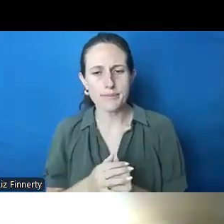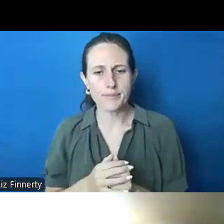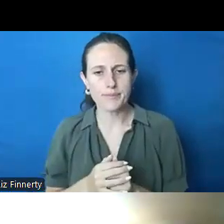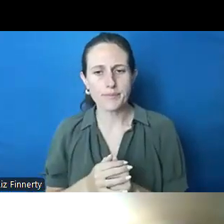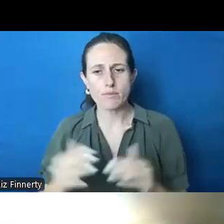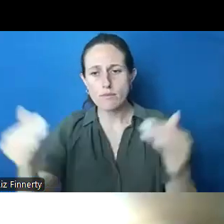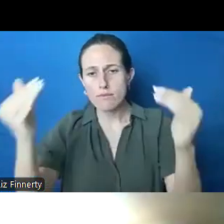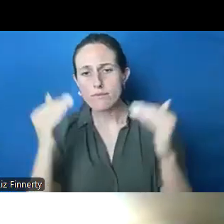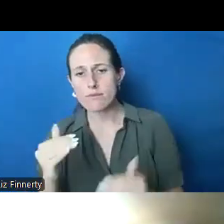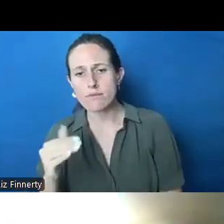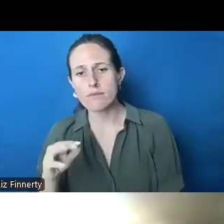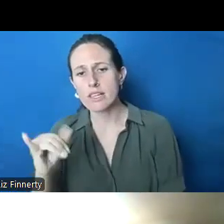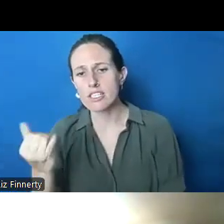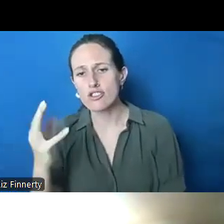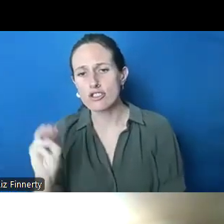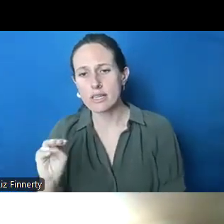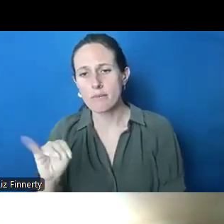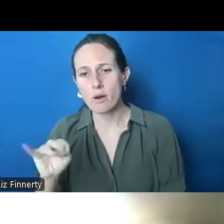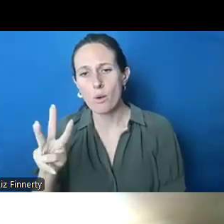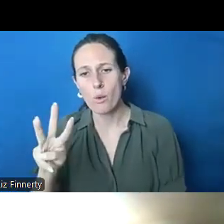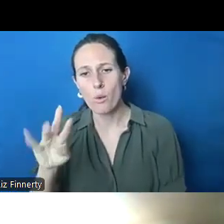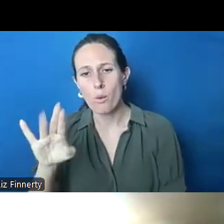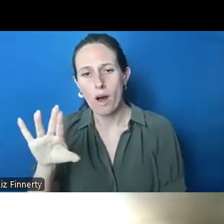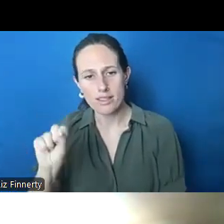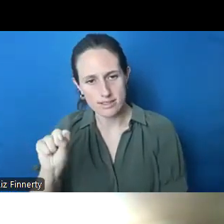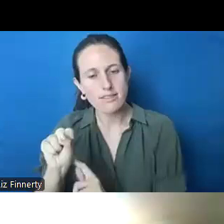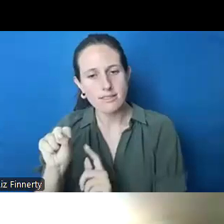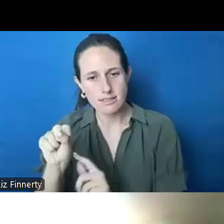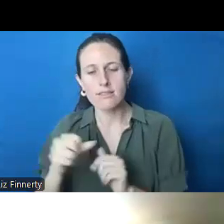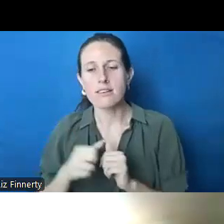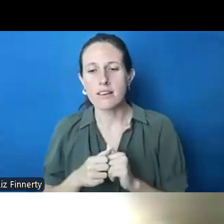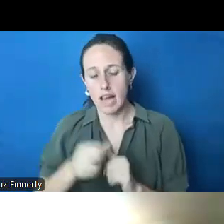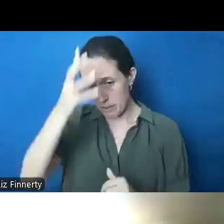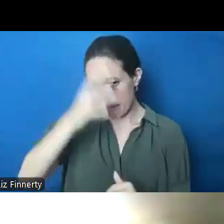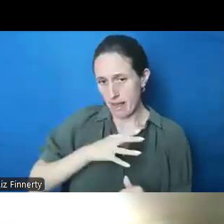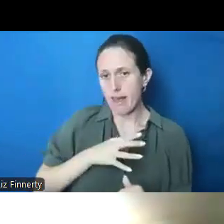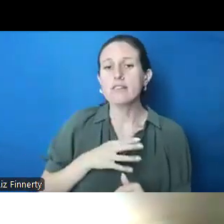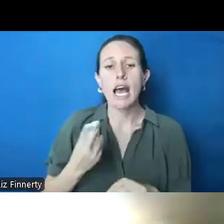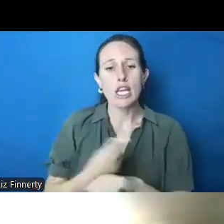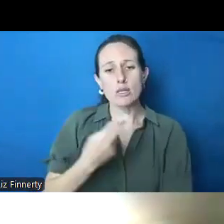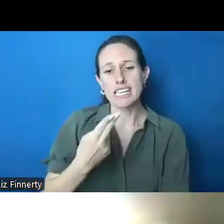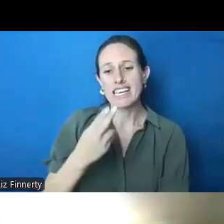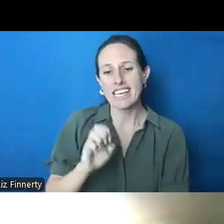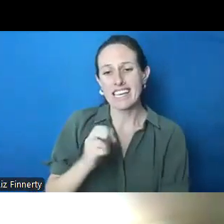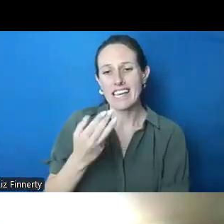Jim: This is Jim Wice. I'm a male and I identify we/his/